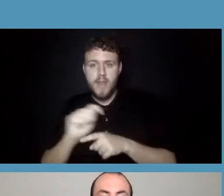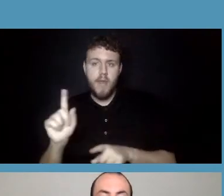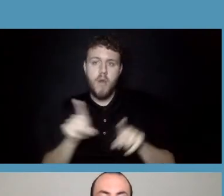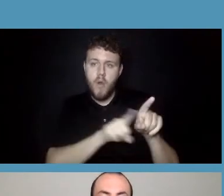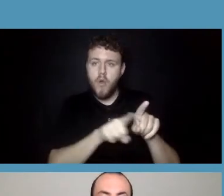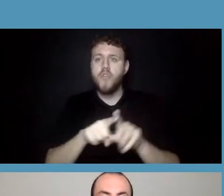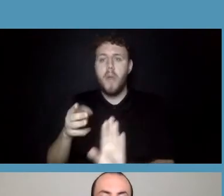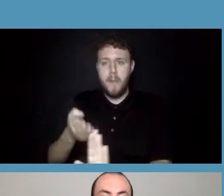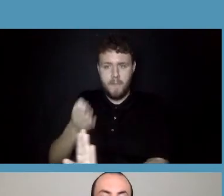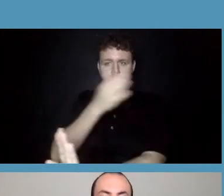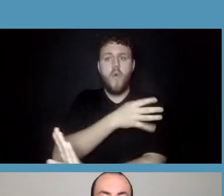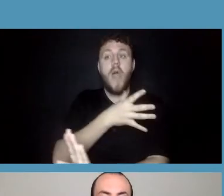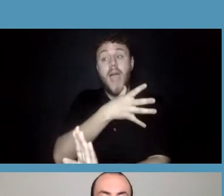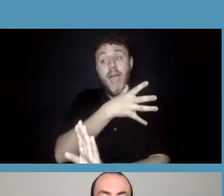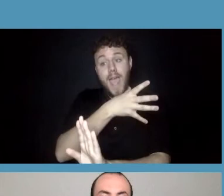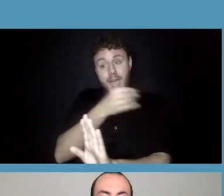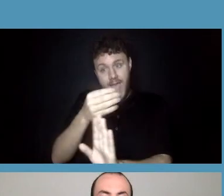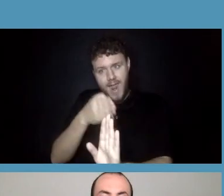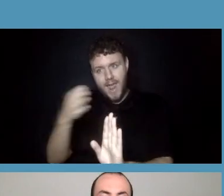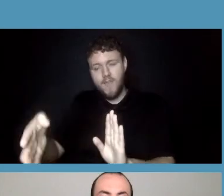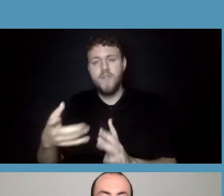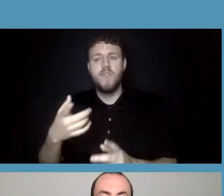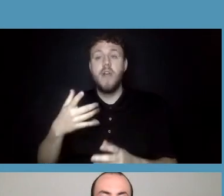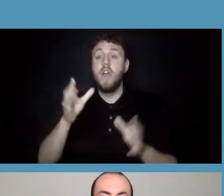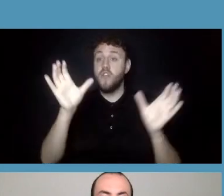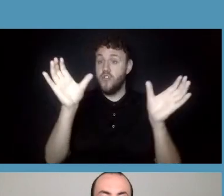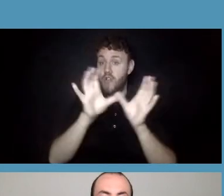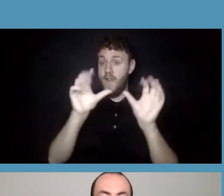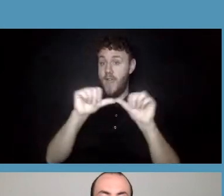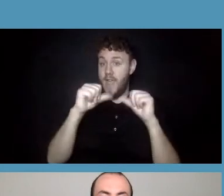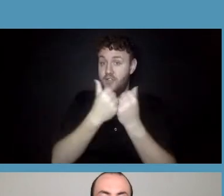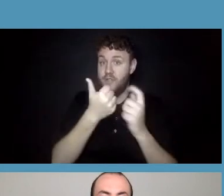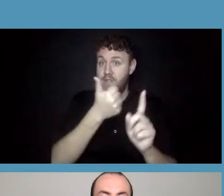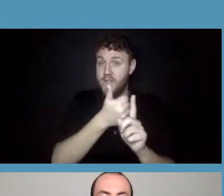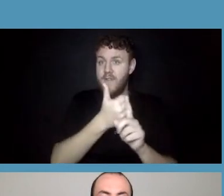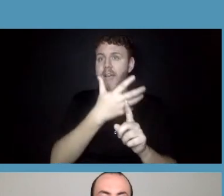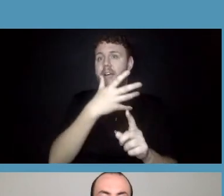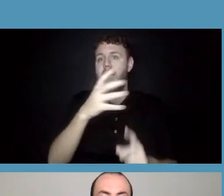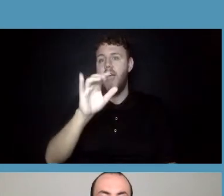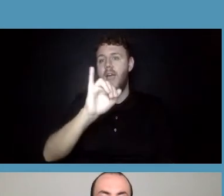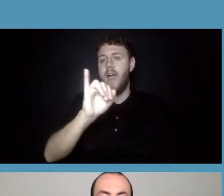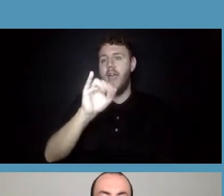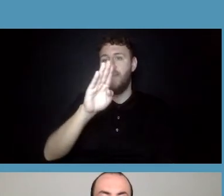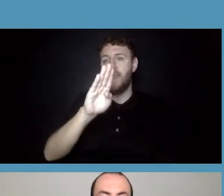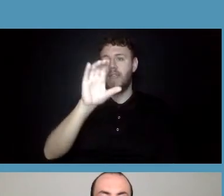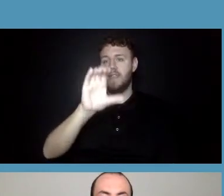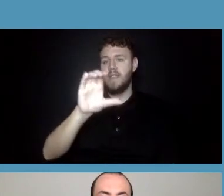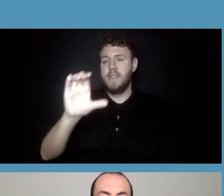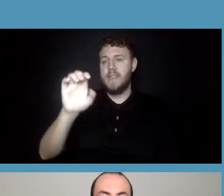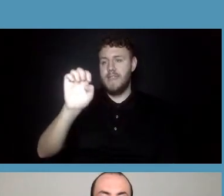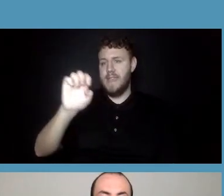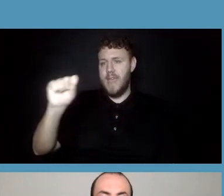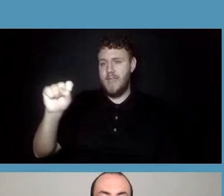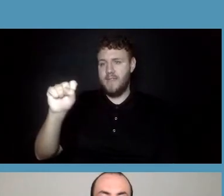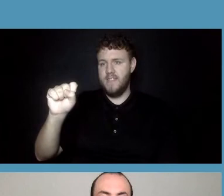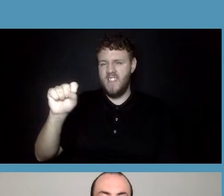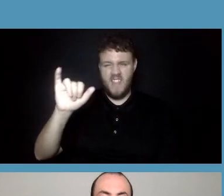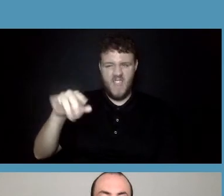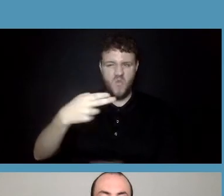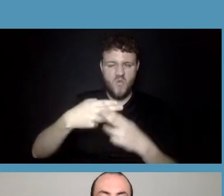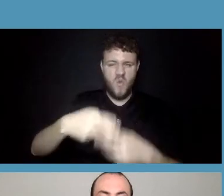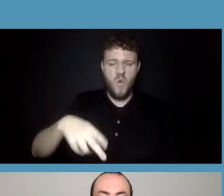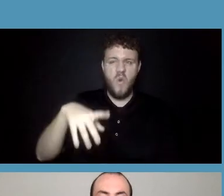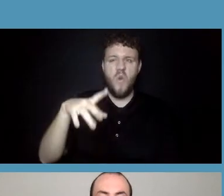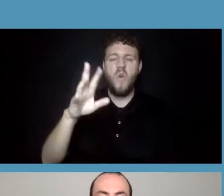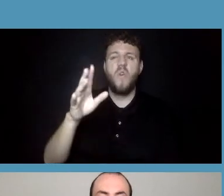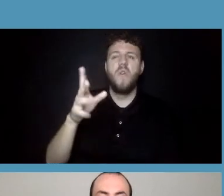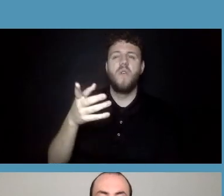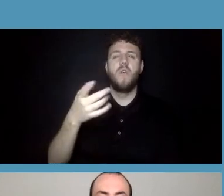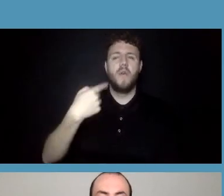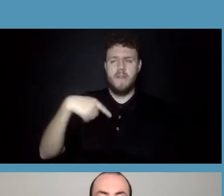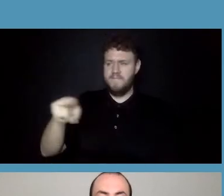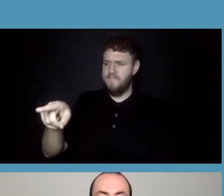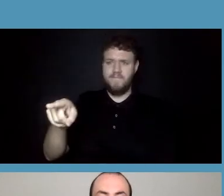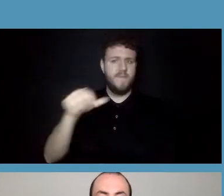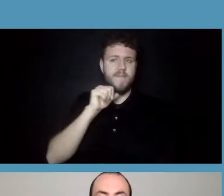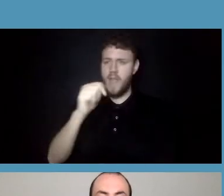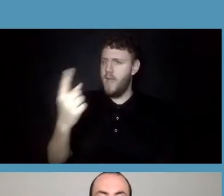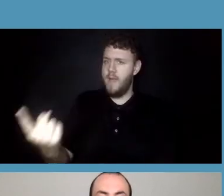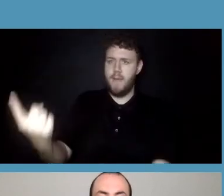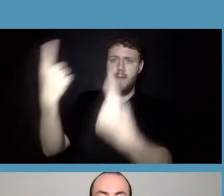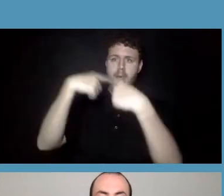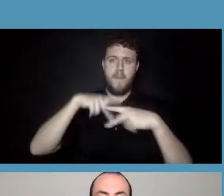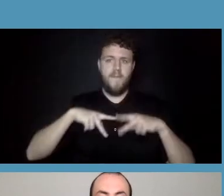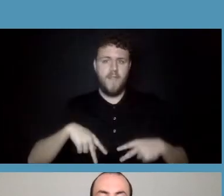to -- and the certifying agency IBCCES, did not come and do a physical audit of our building